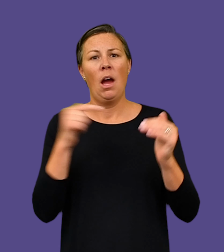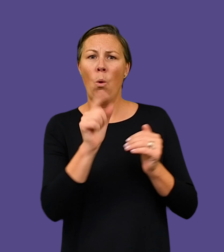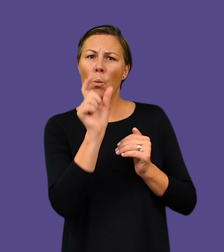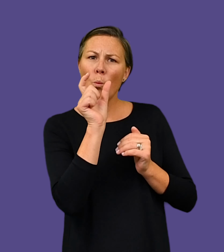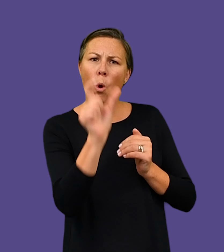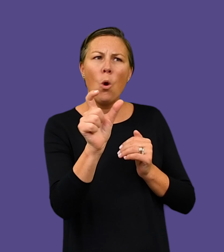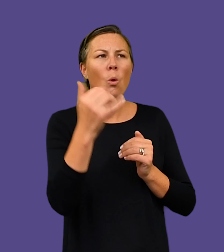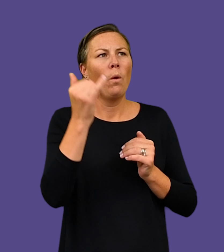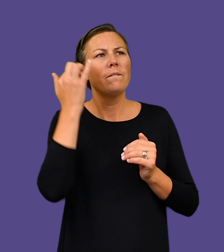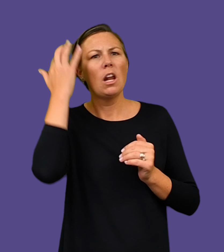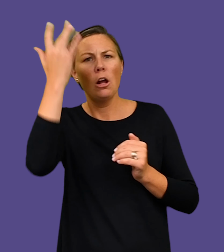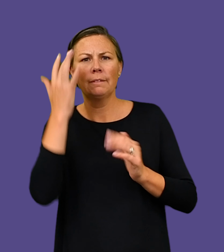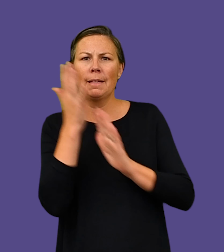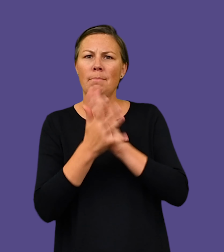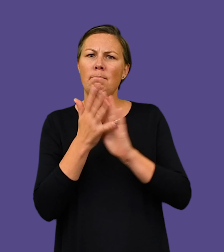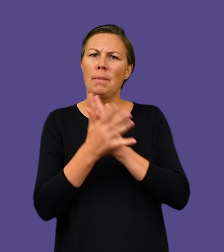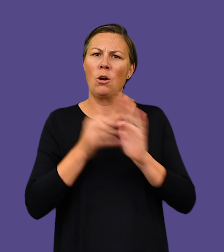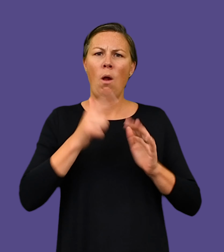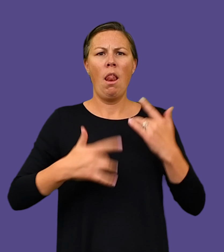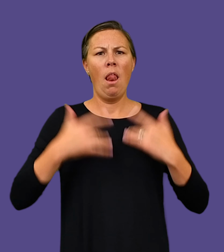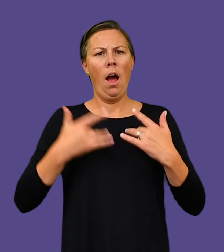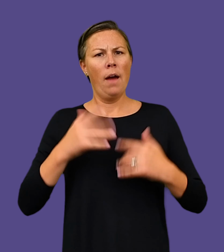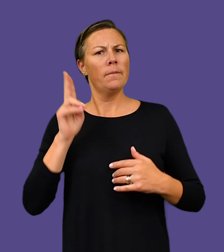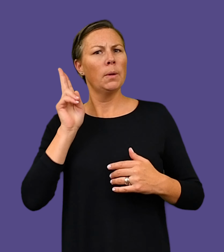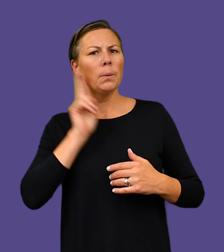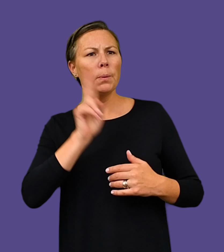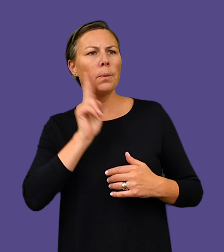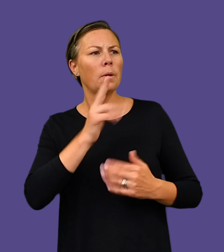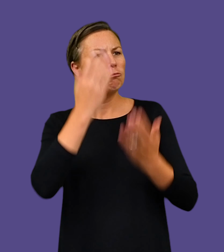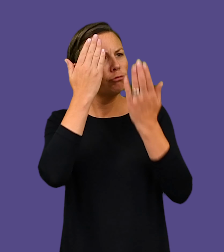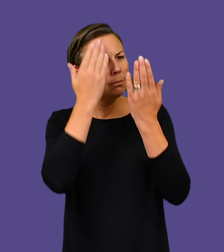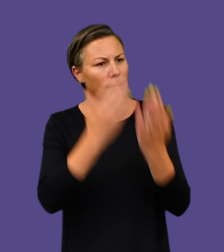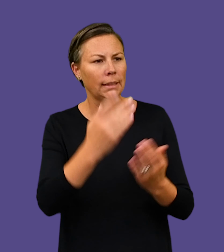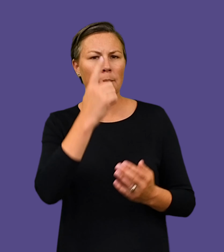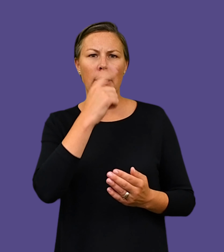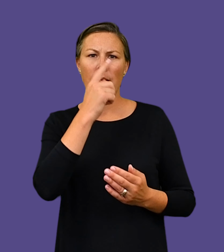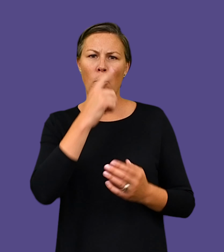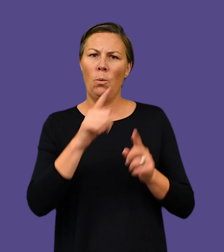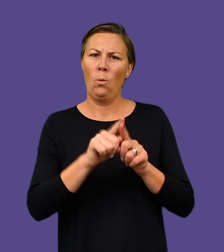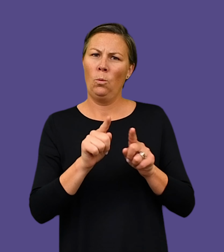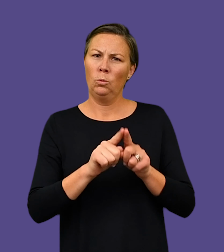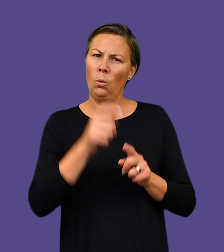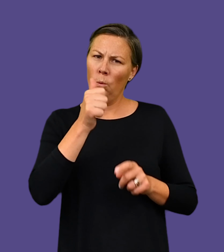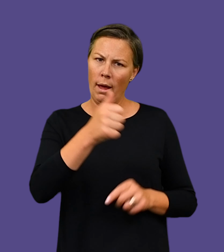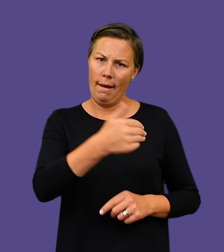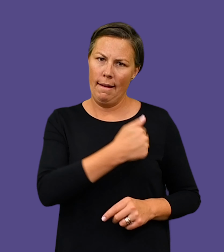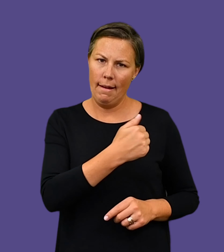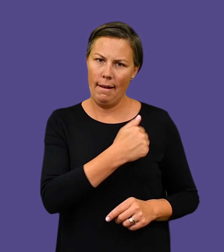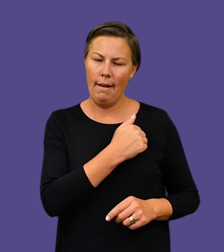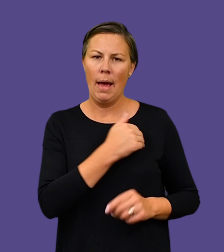It encourages living life honourably, respectfully and generously.